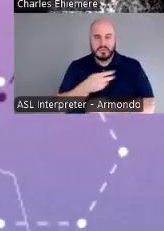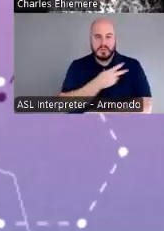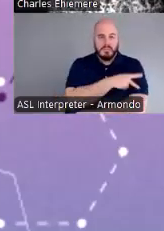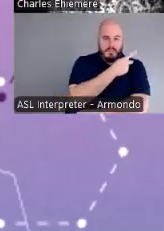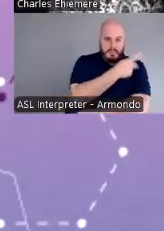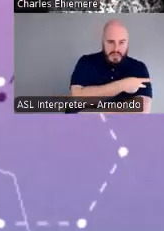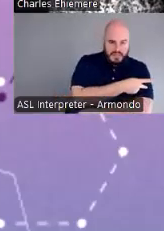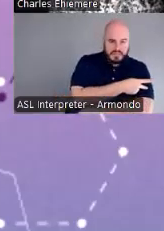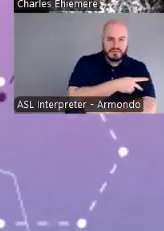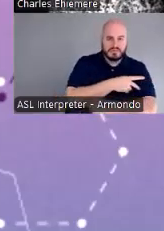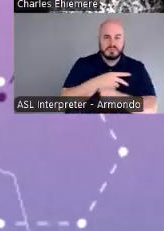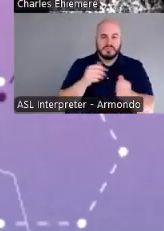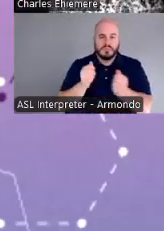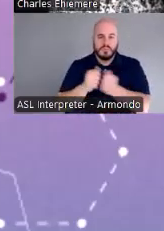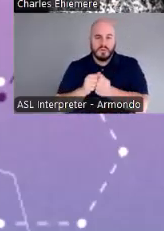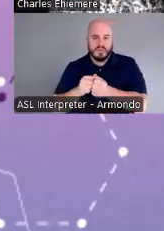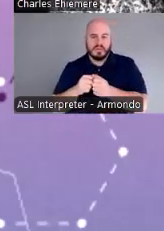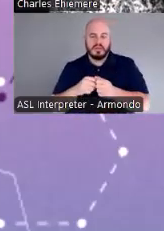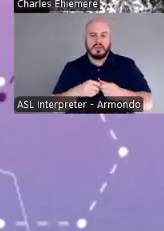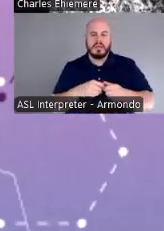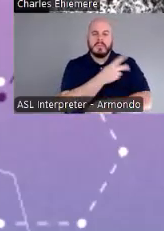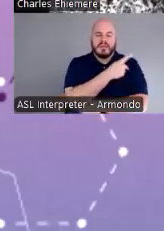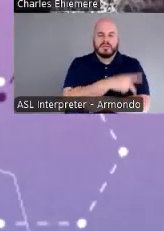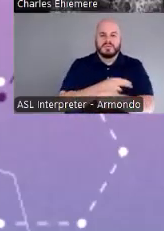you could see from the platform the improvements